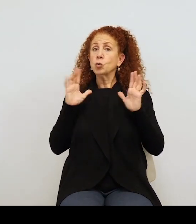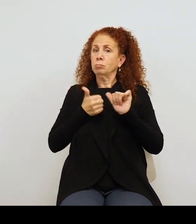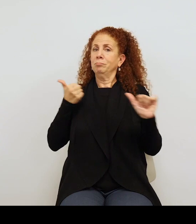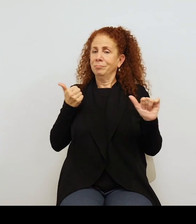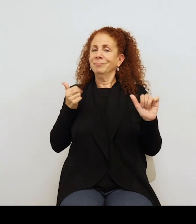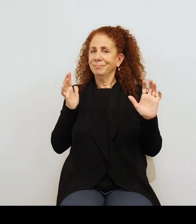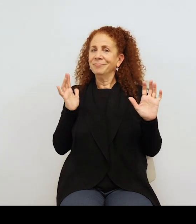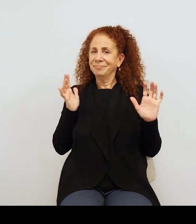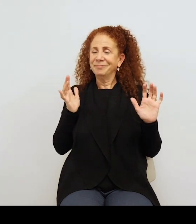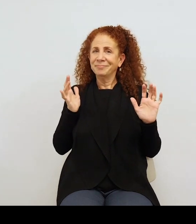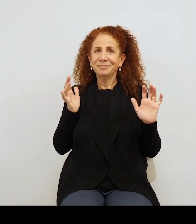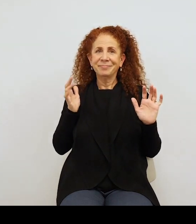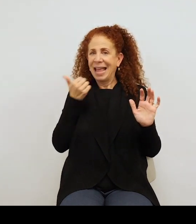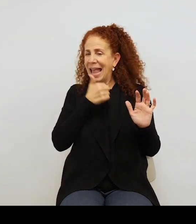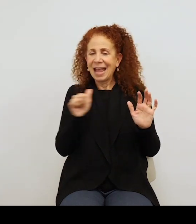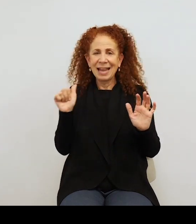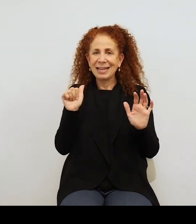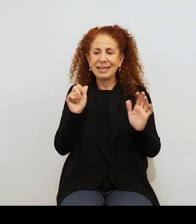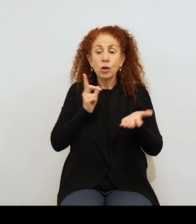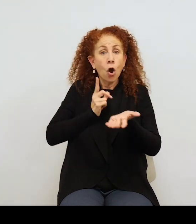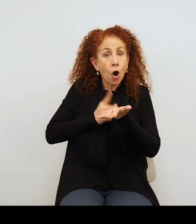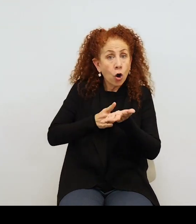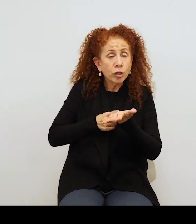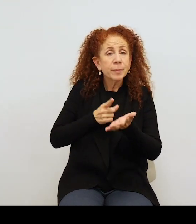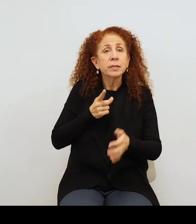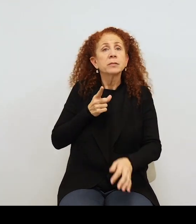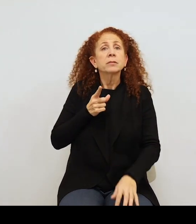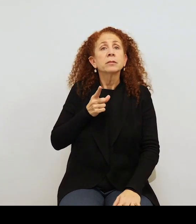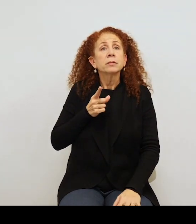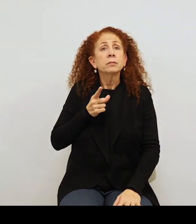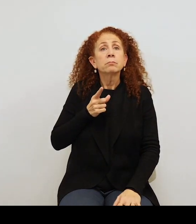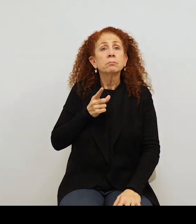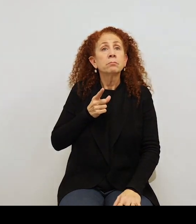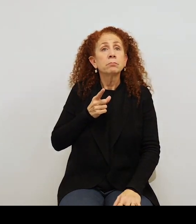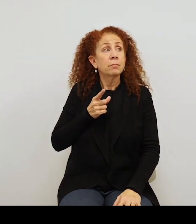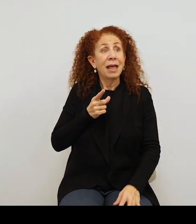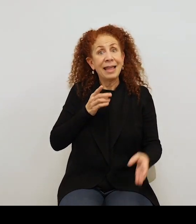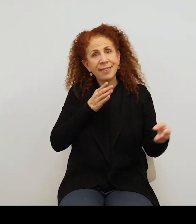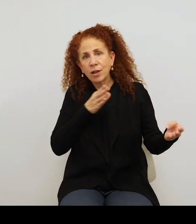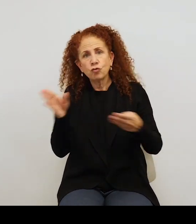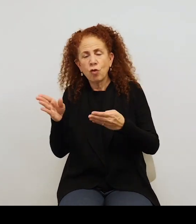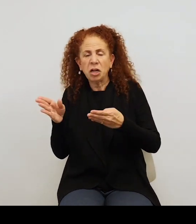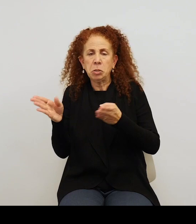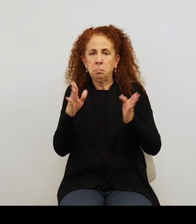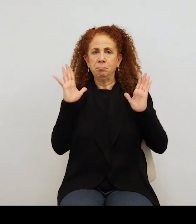of any arguments that would go in that direction.